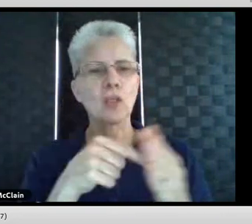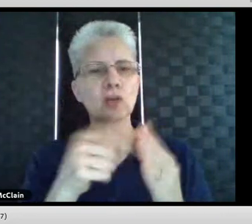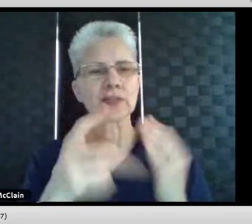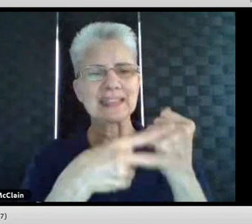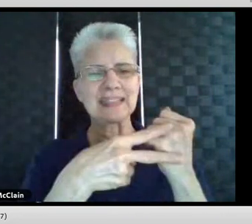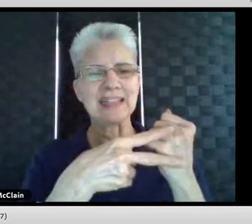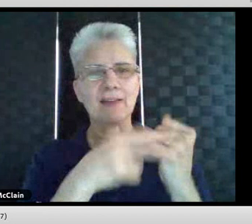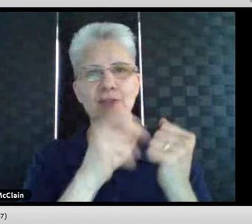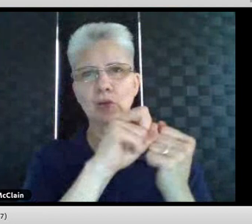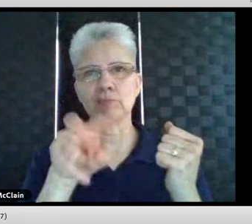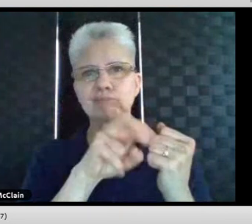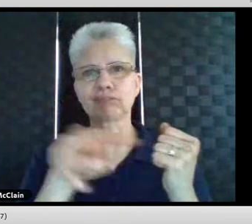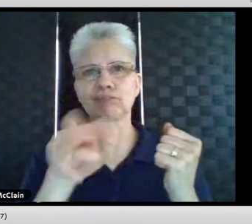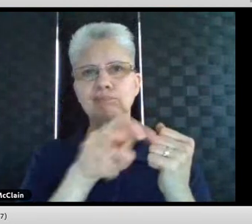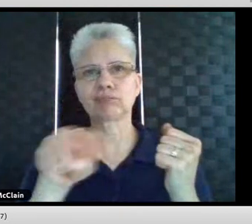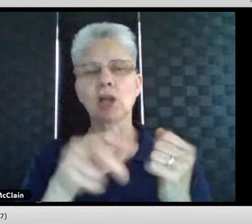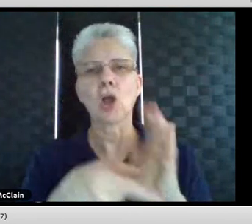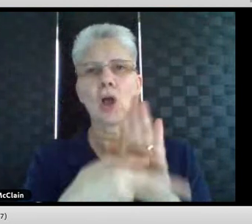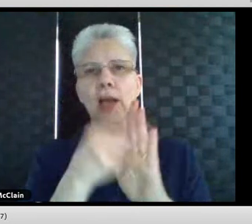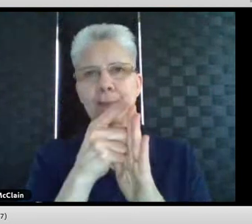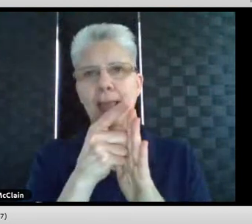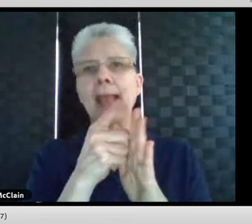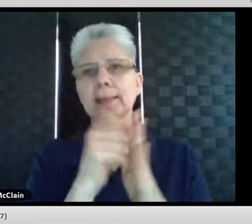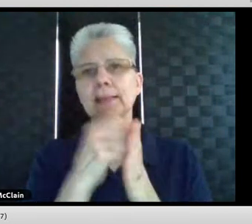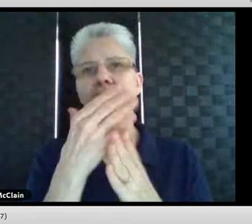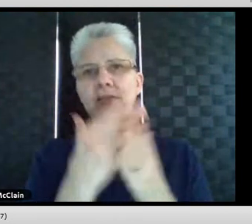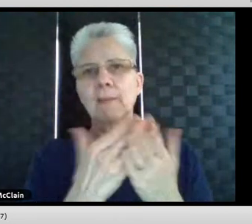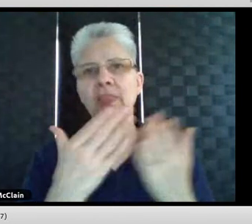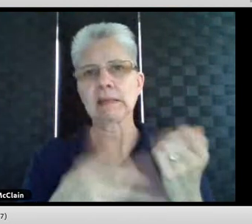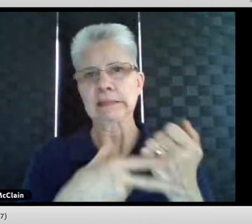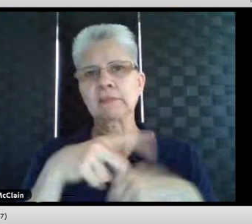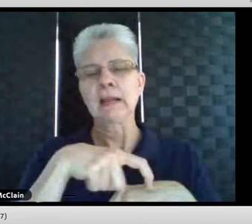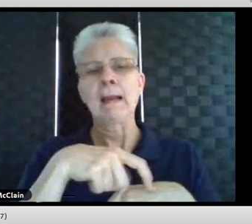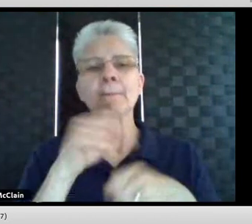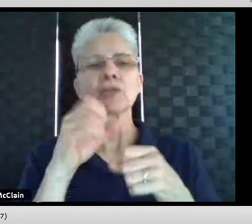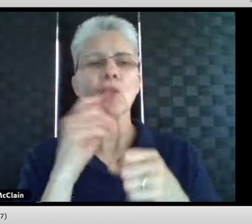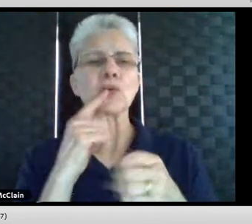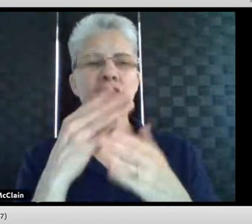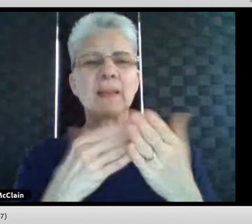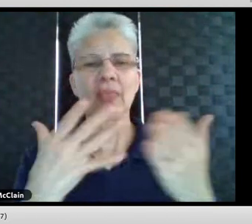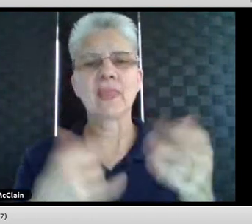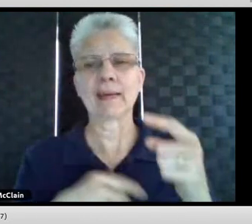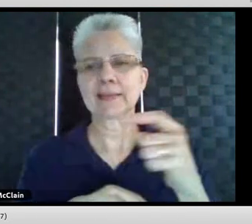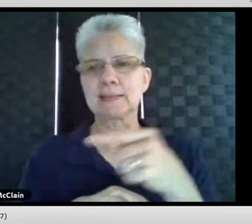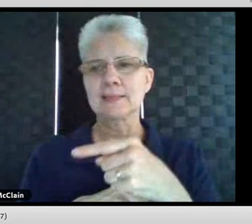so you can actually save time on some of these things. So these are just some of the things that I actually used